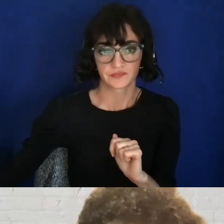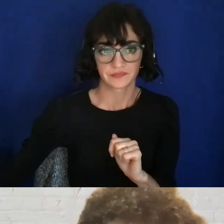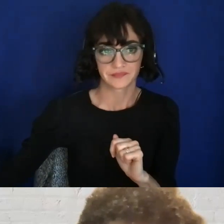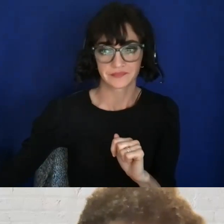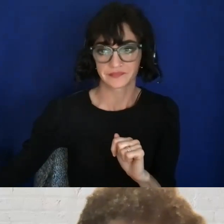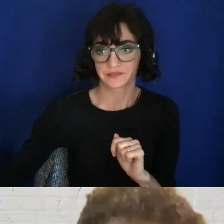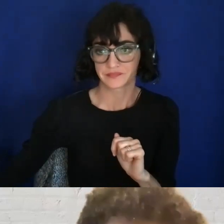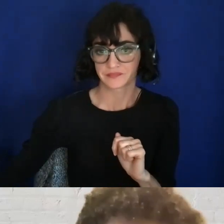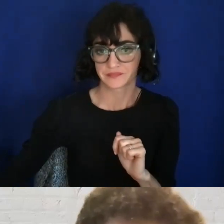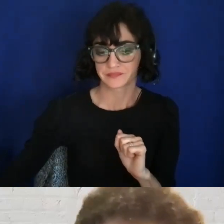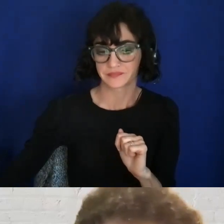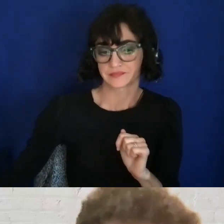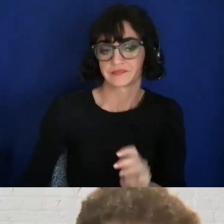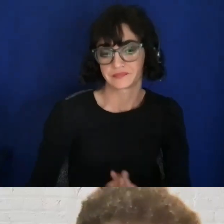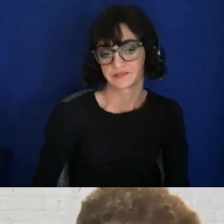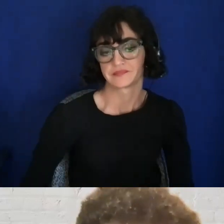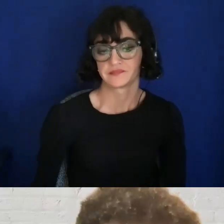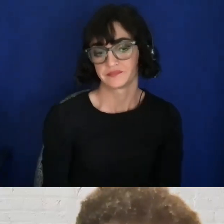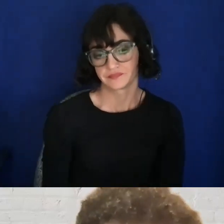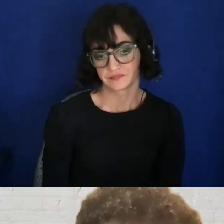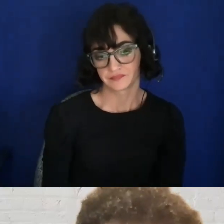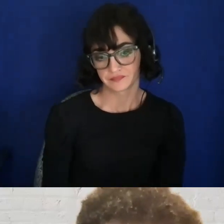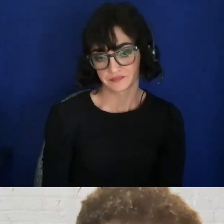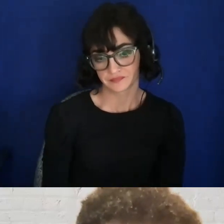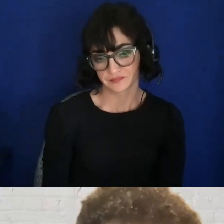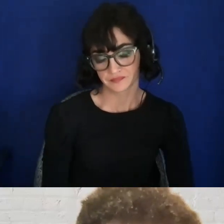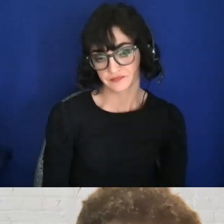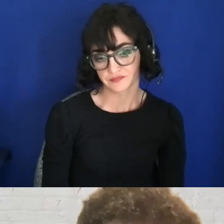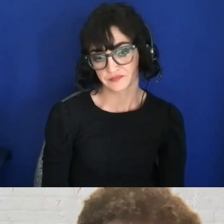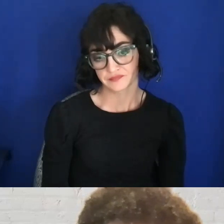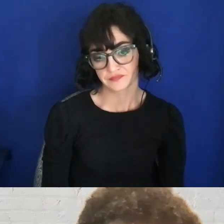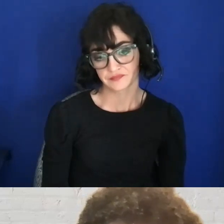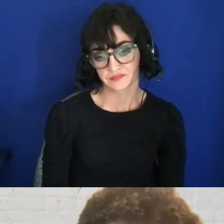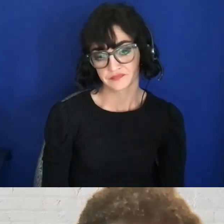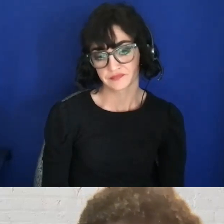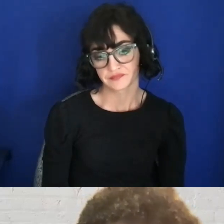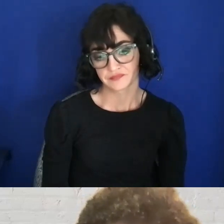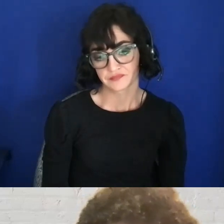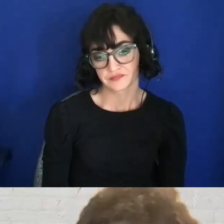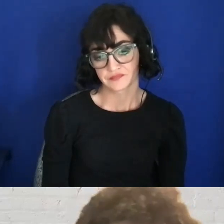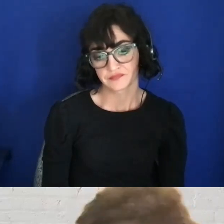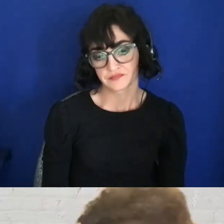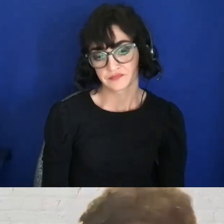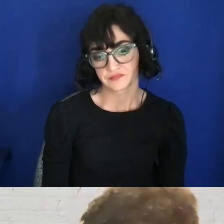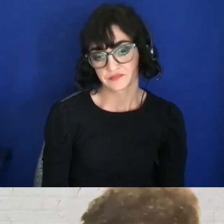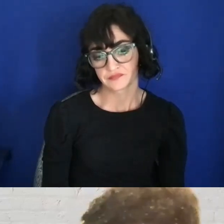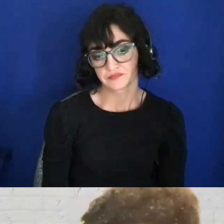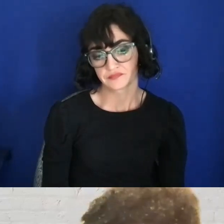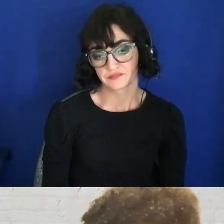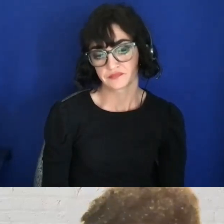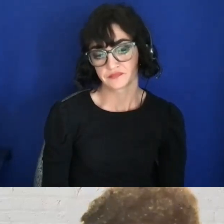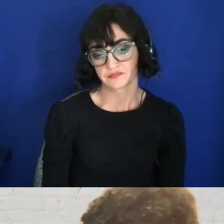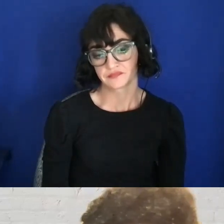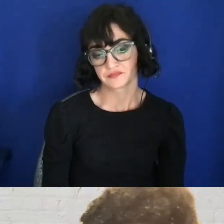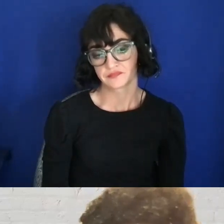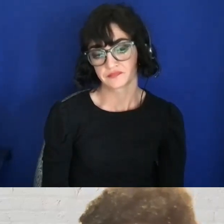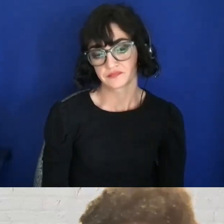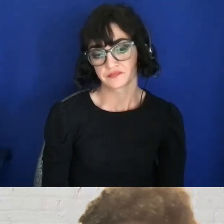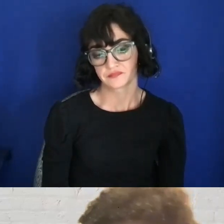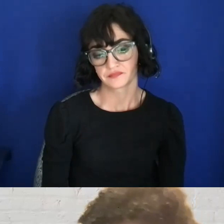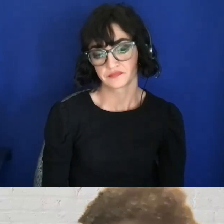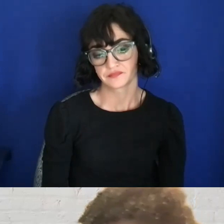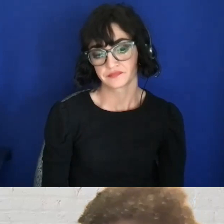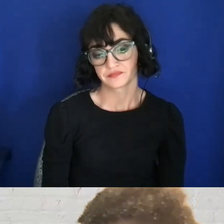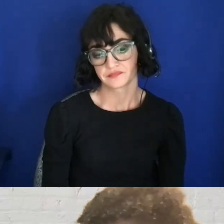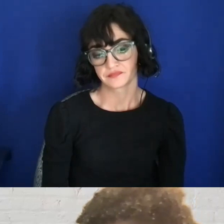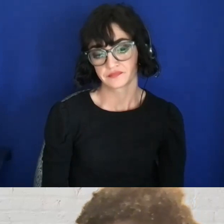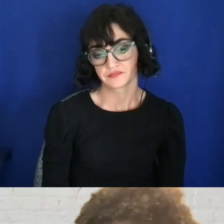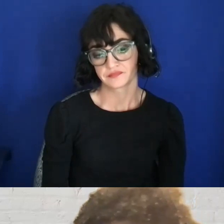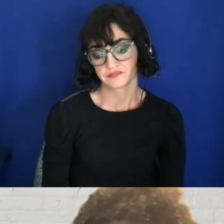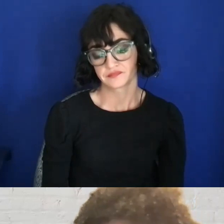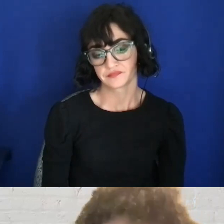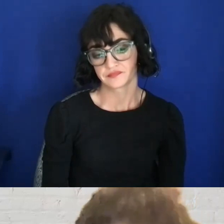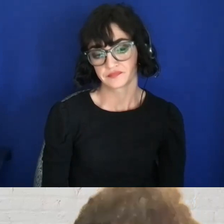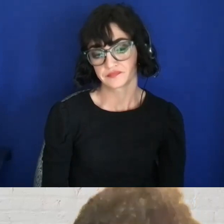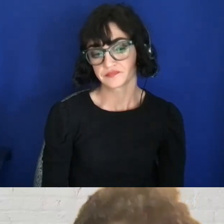see (pause)